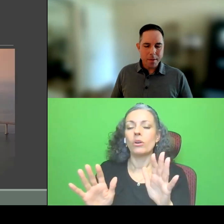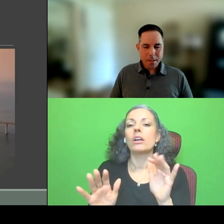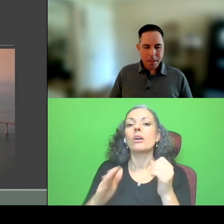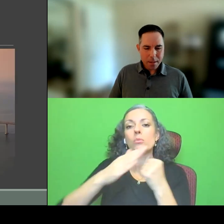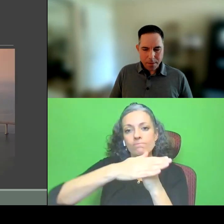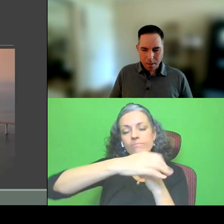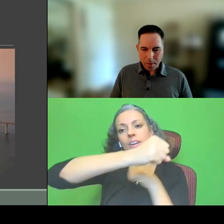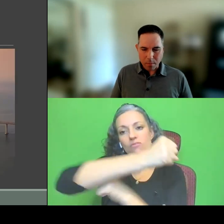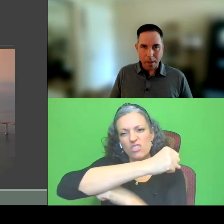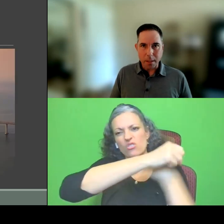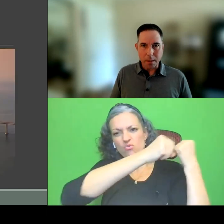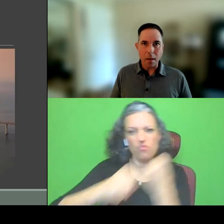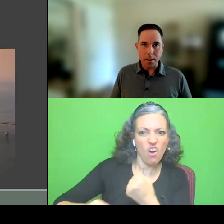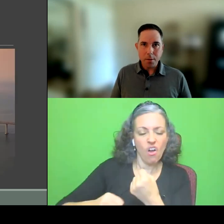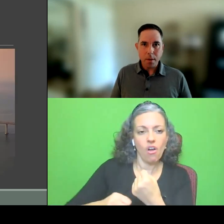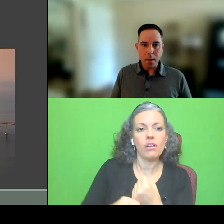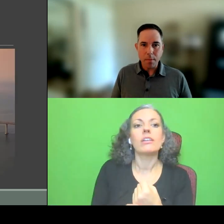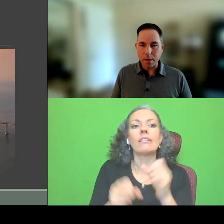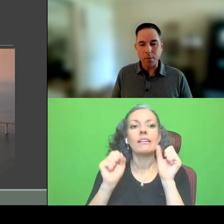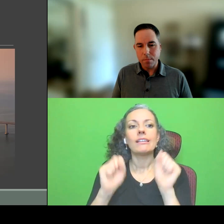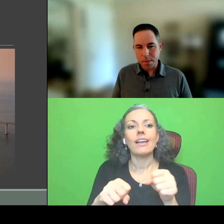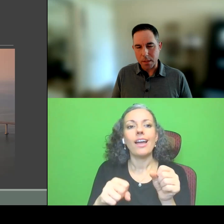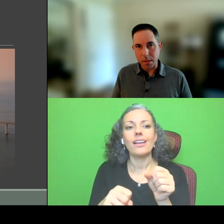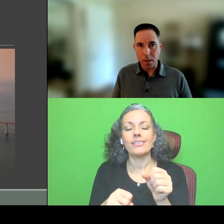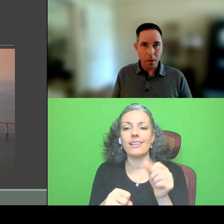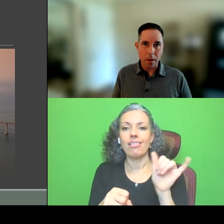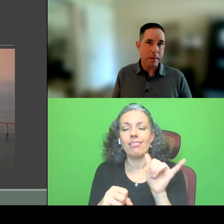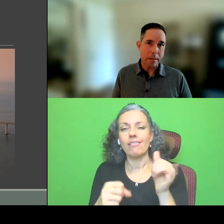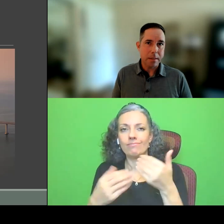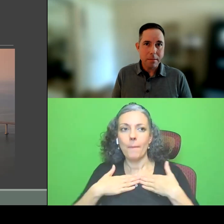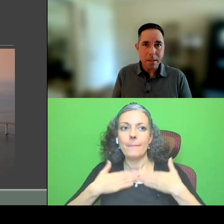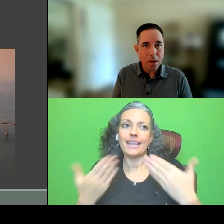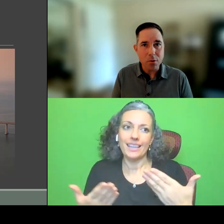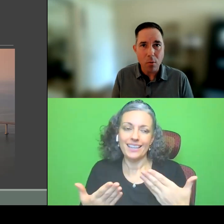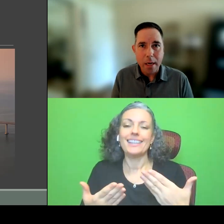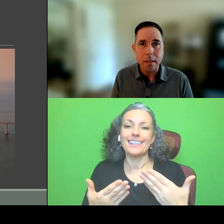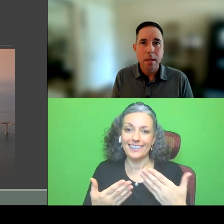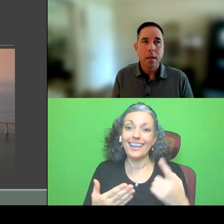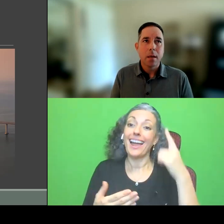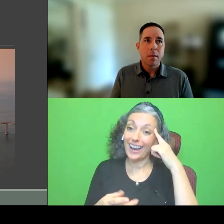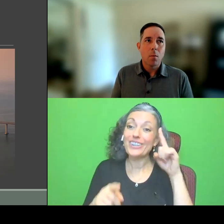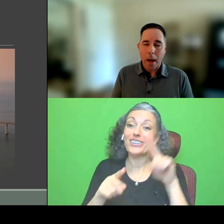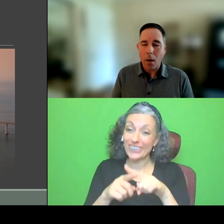I think is the the place where we can acknowledge many of you sitting there going, that sounds great.